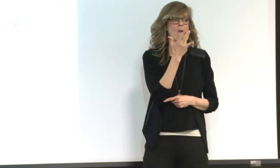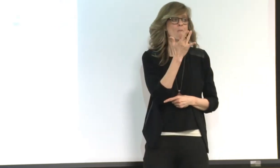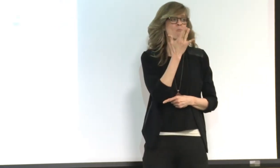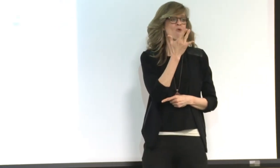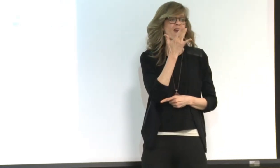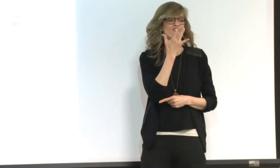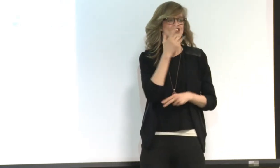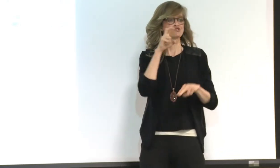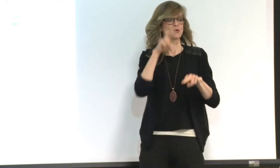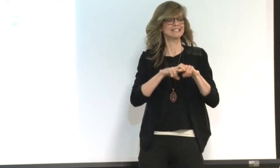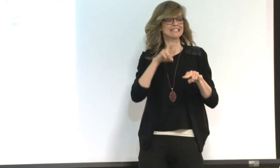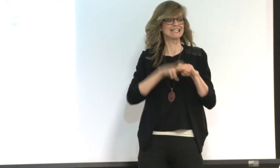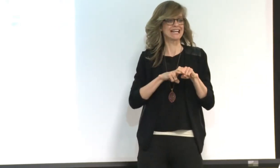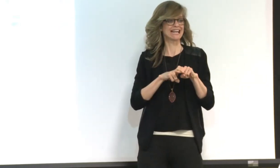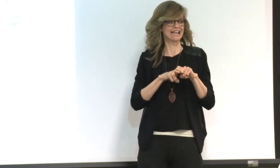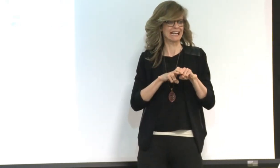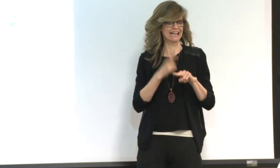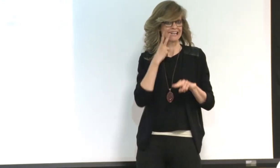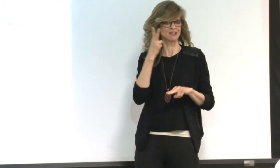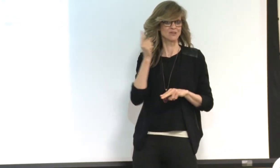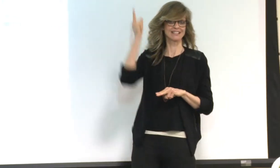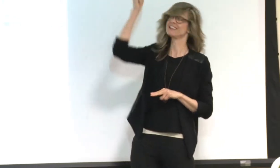SO, WE SAID, YOU CAN SEE HERE, IT SAYS PREFERENTIAL SEATING.